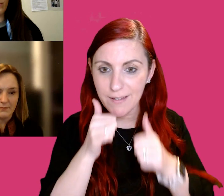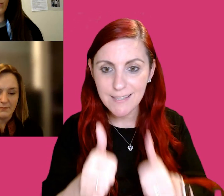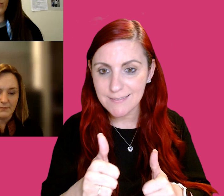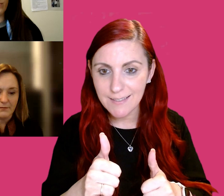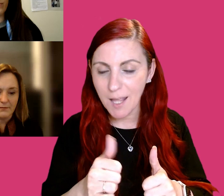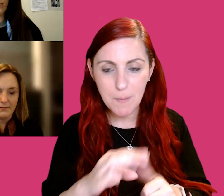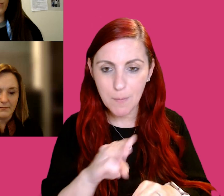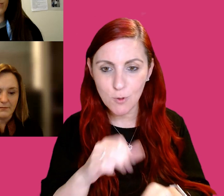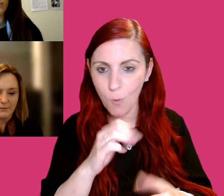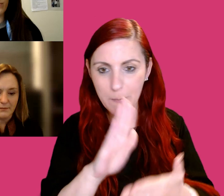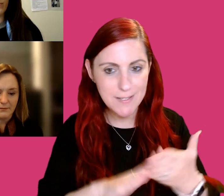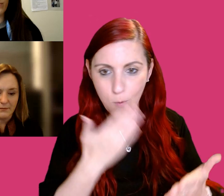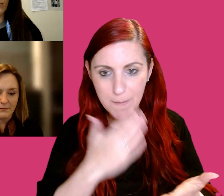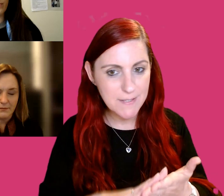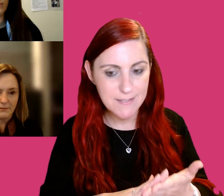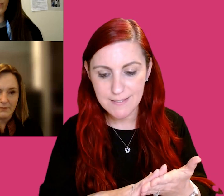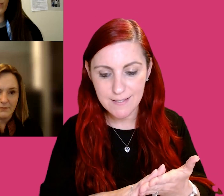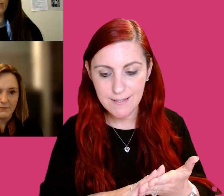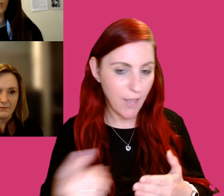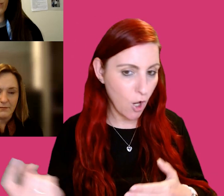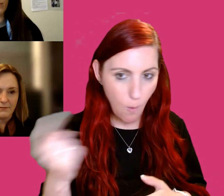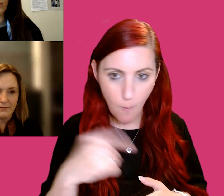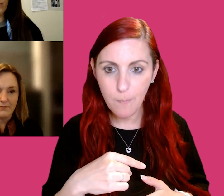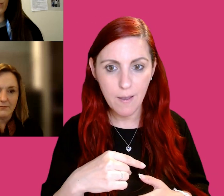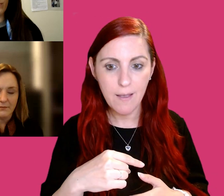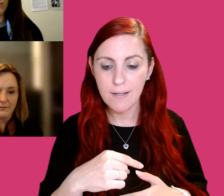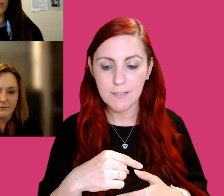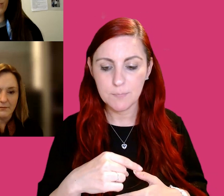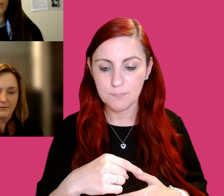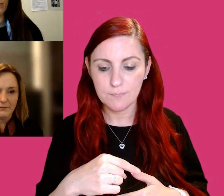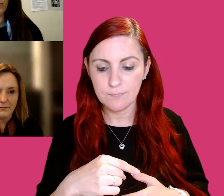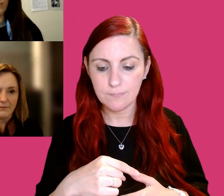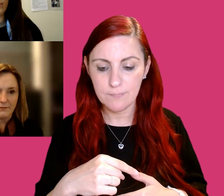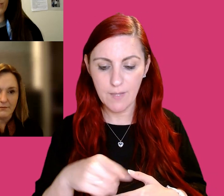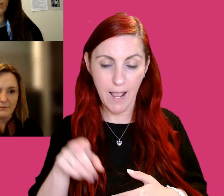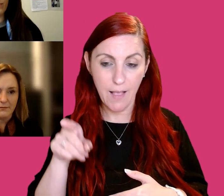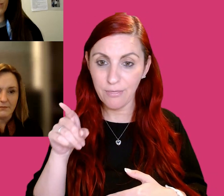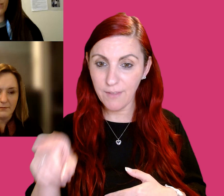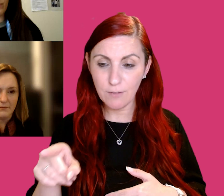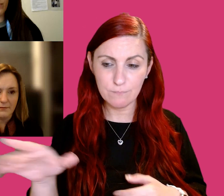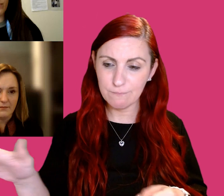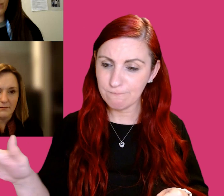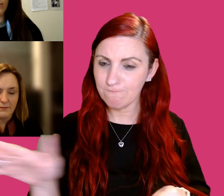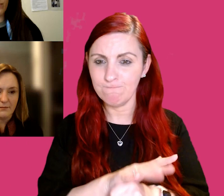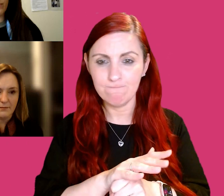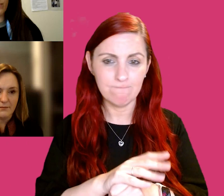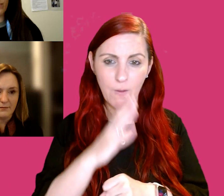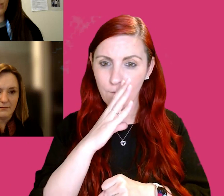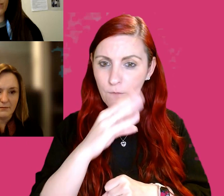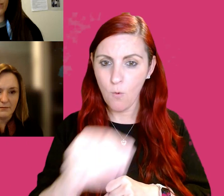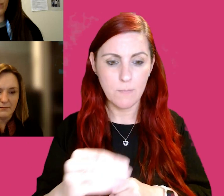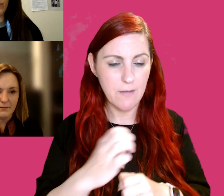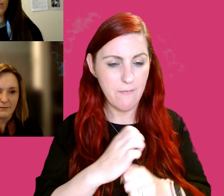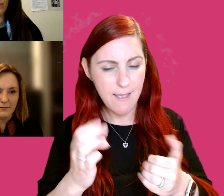you know they show up and by and large are incredibly informed of every aspect of their